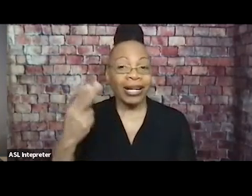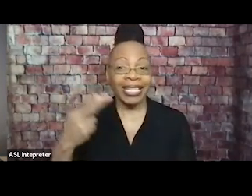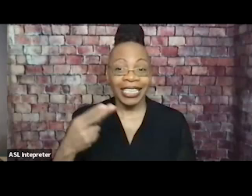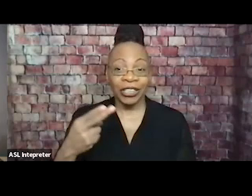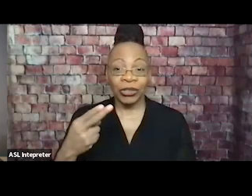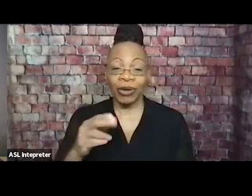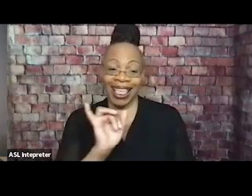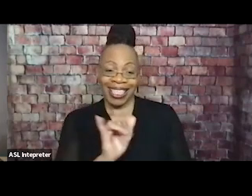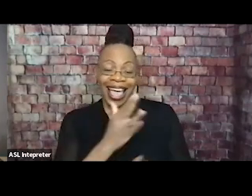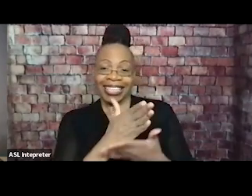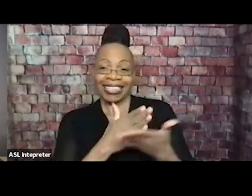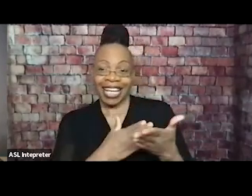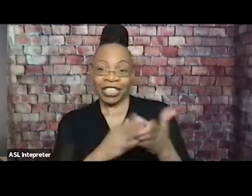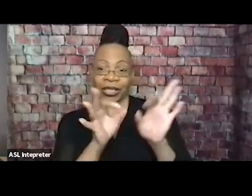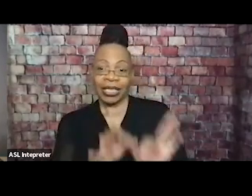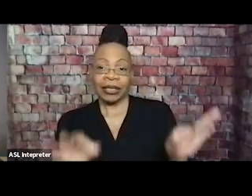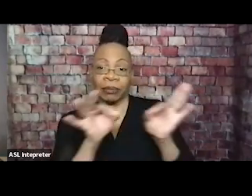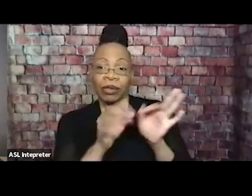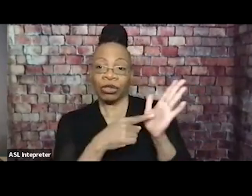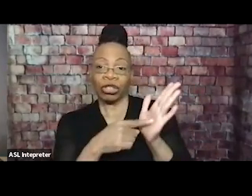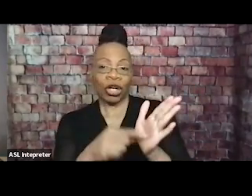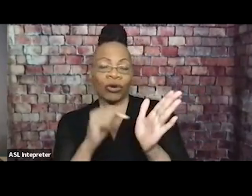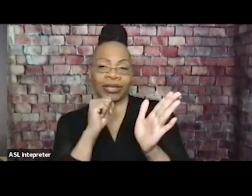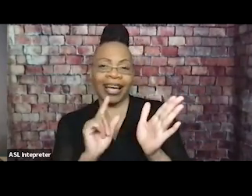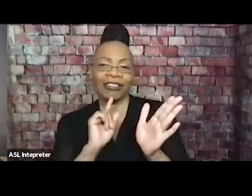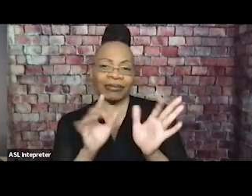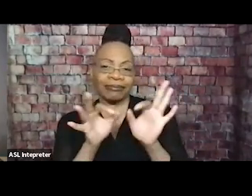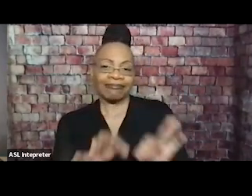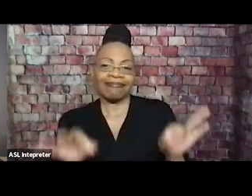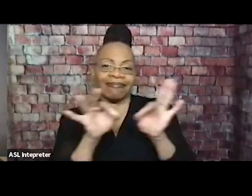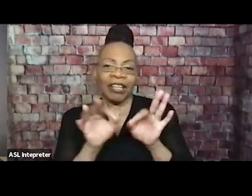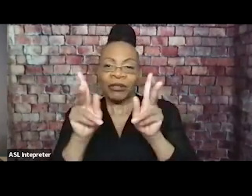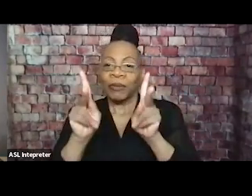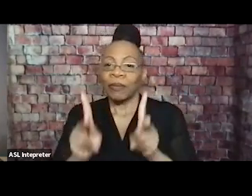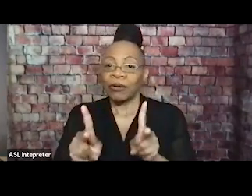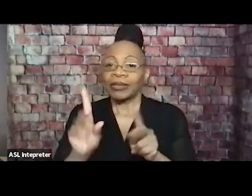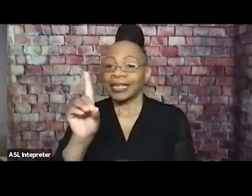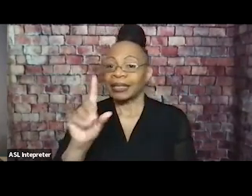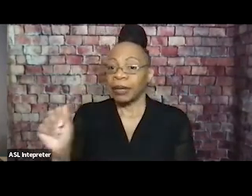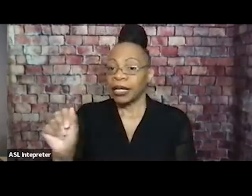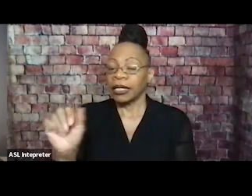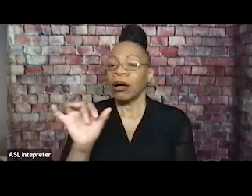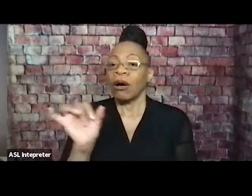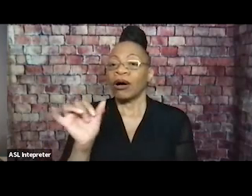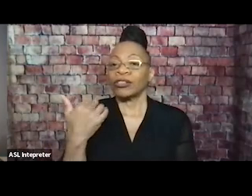to showing that the use is not material to the applicant's disability. Then, we have our really comprehensive physical